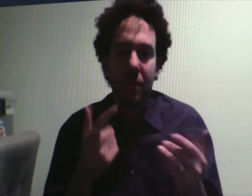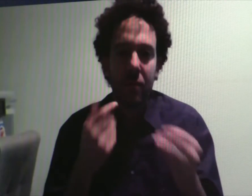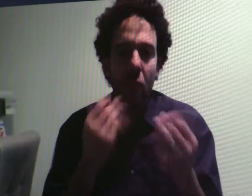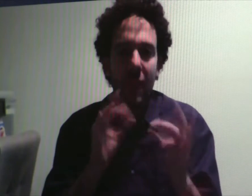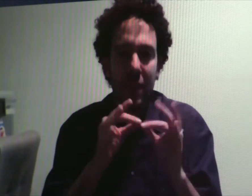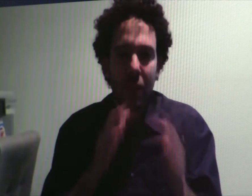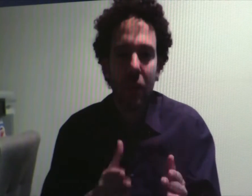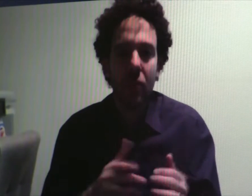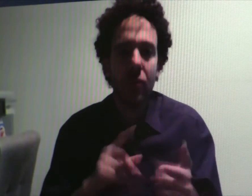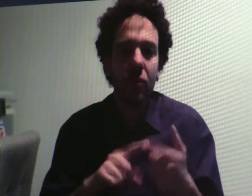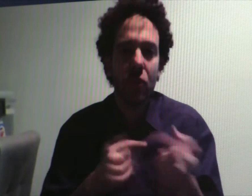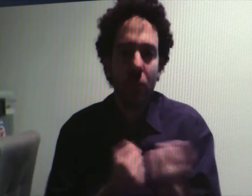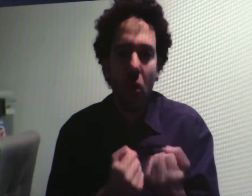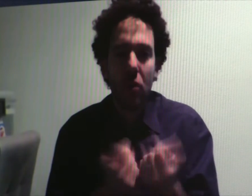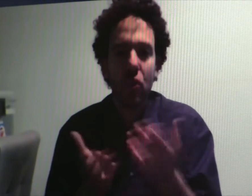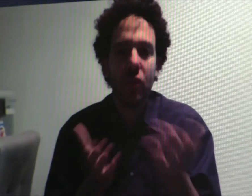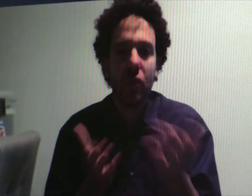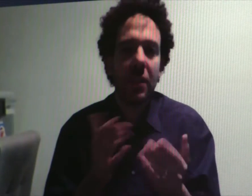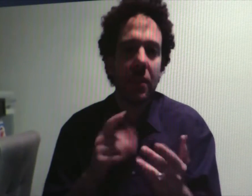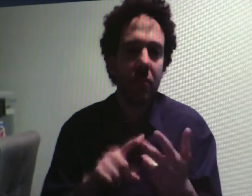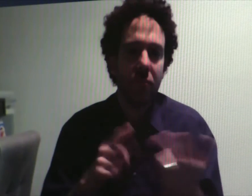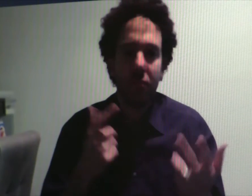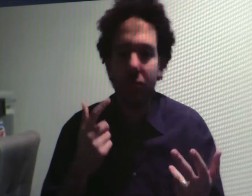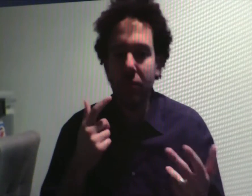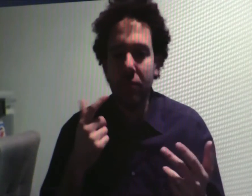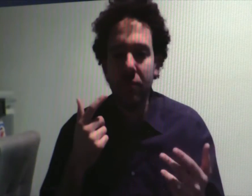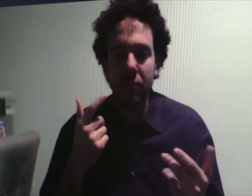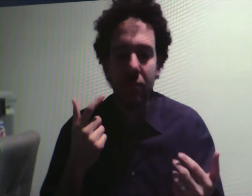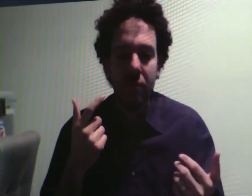Number one is access: provide interpreters and support services.